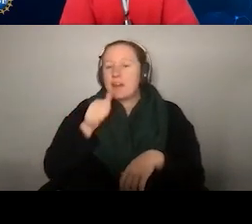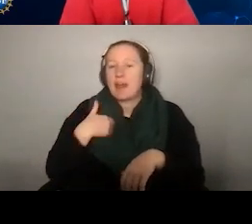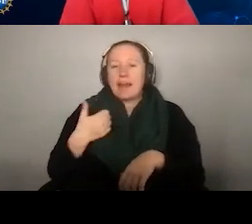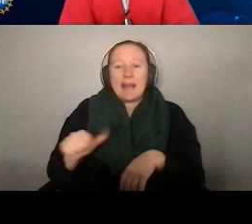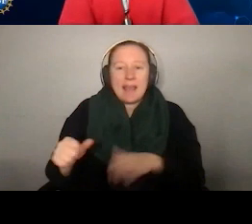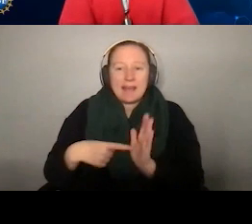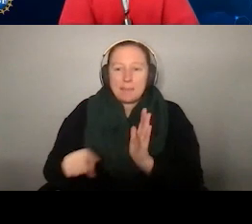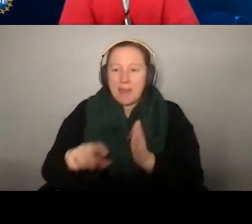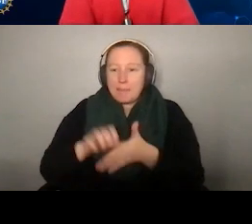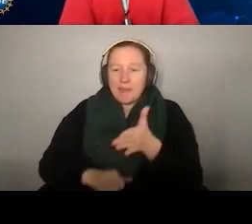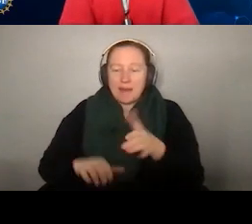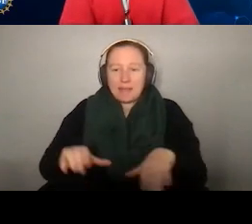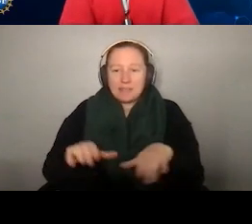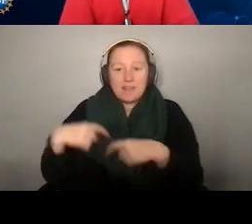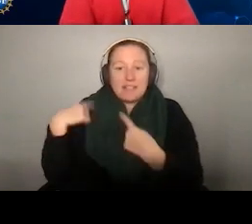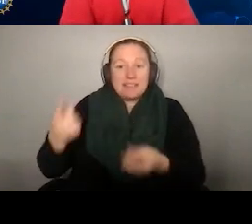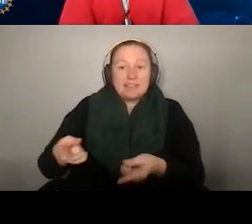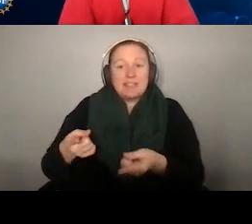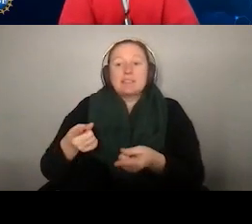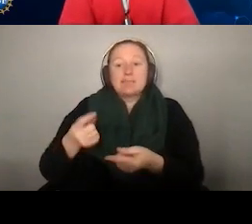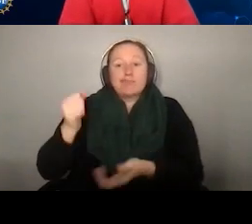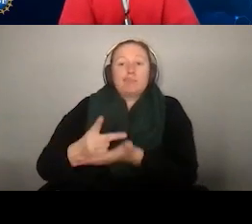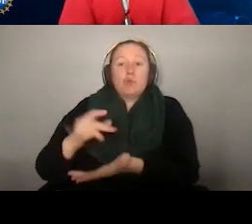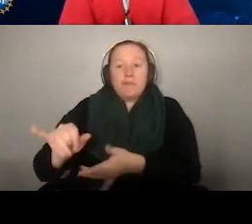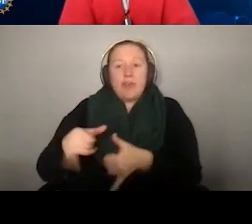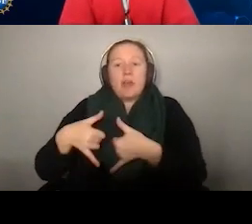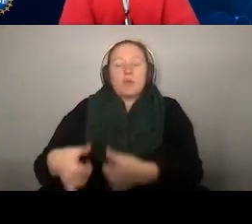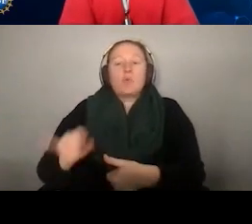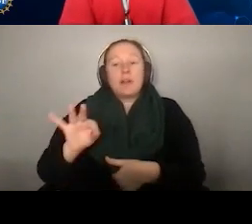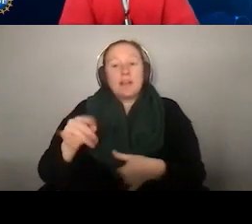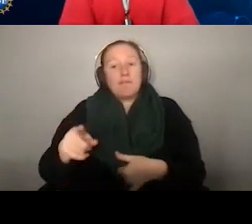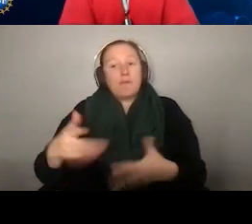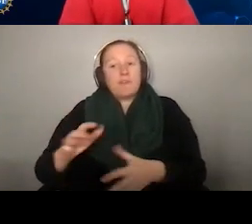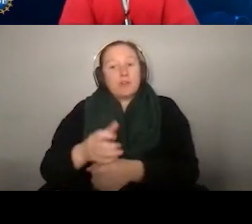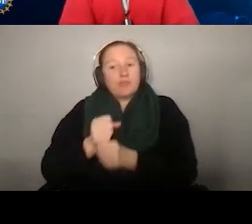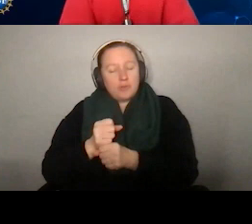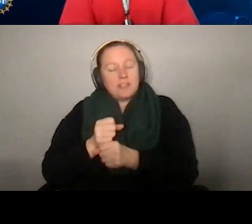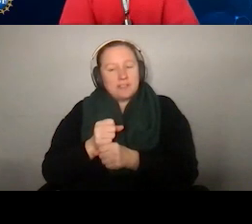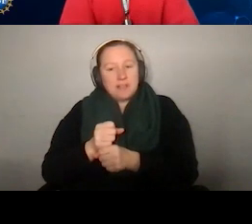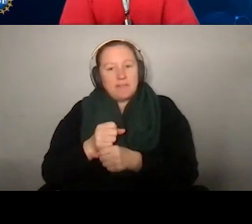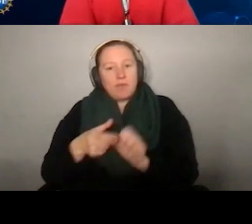If you receive this notification, please review the award and notify the appropriate PI,